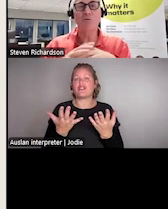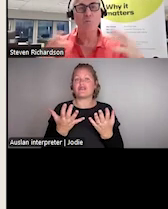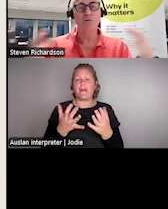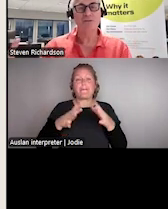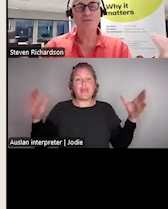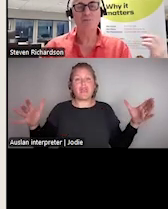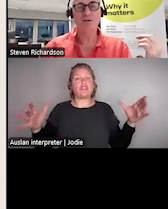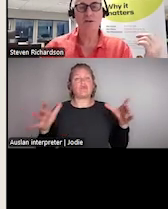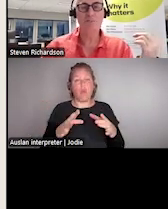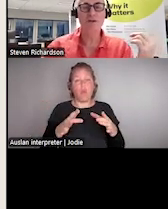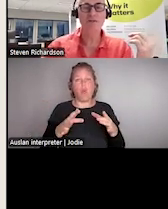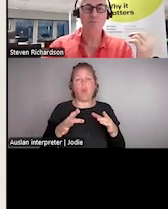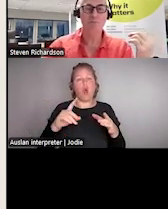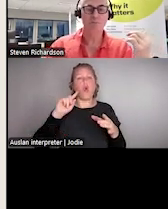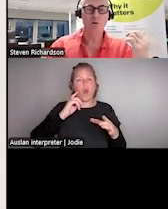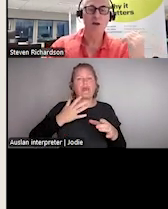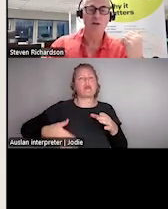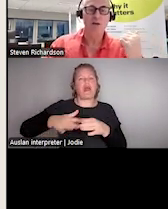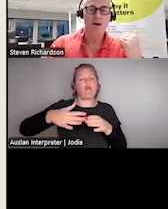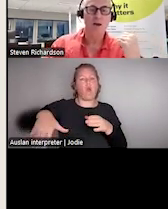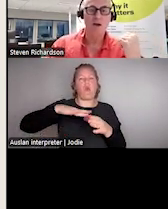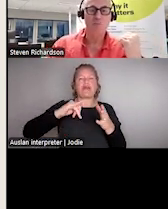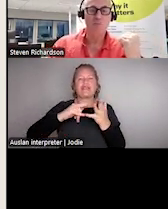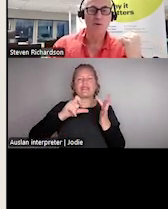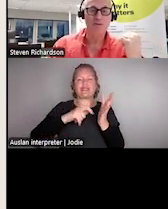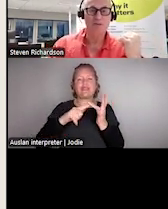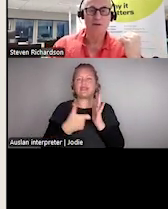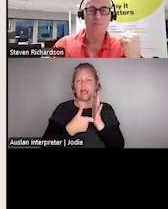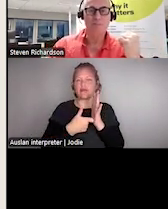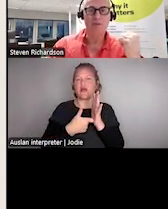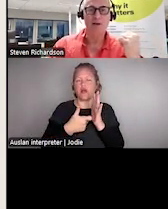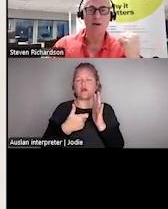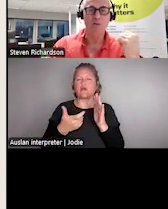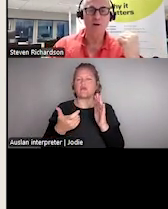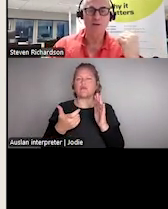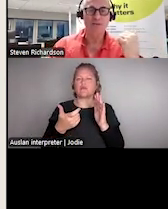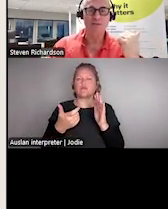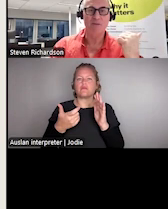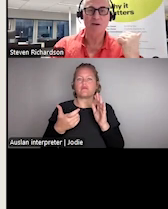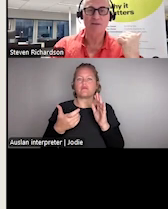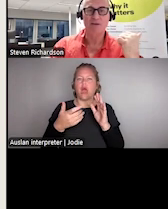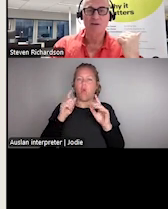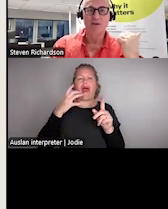it will be a sector wide campaign supported by a broad based awareness campaign.